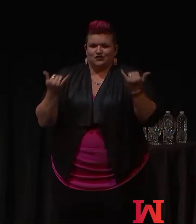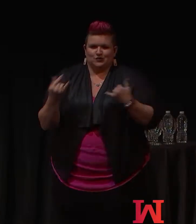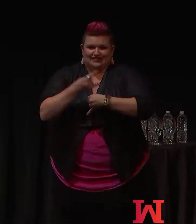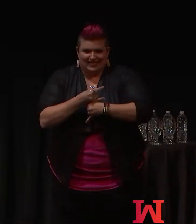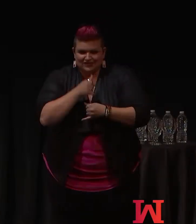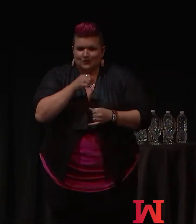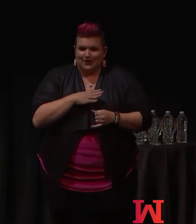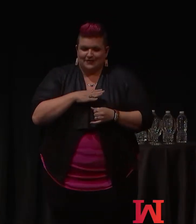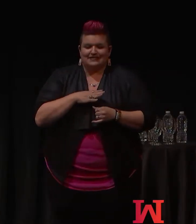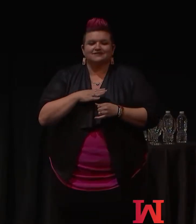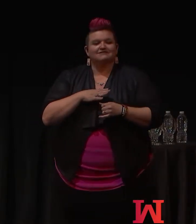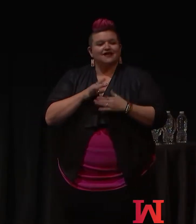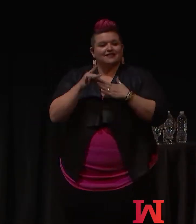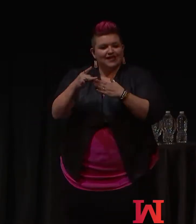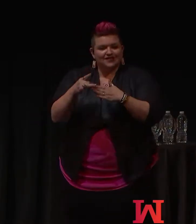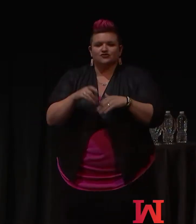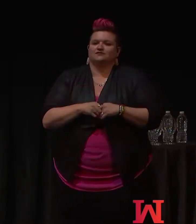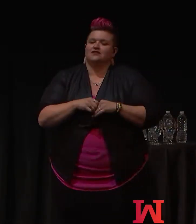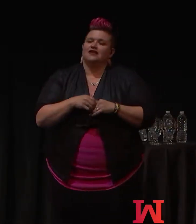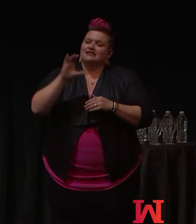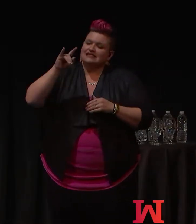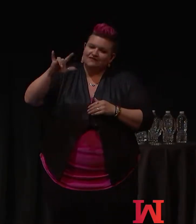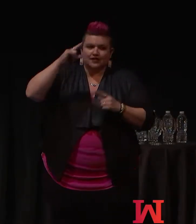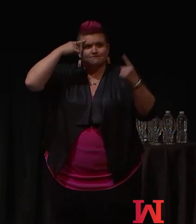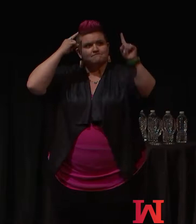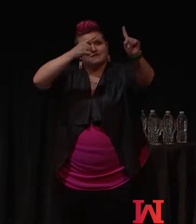mission-minded activists, civic leaders, and politicians.